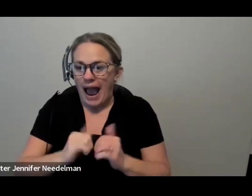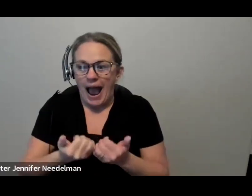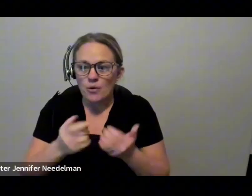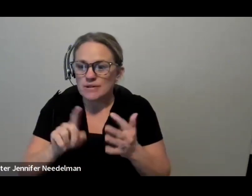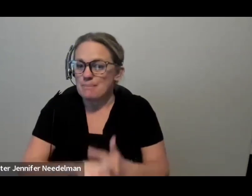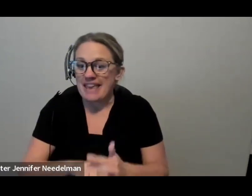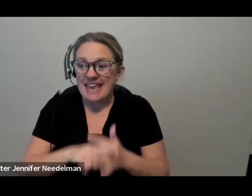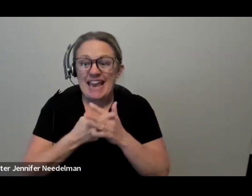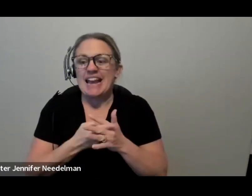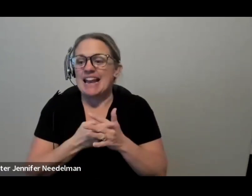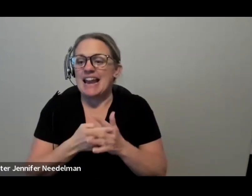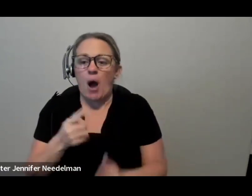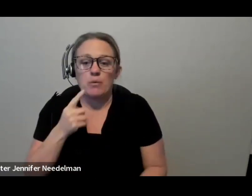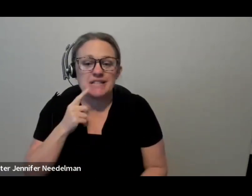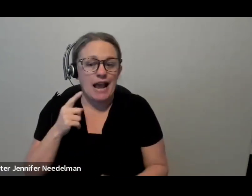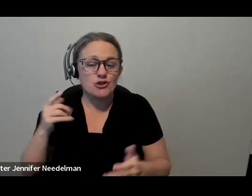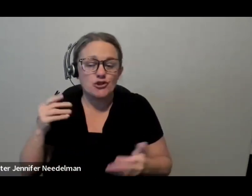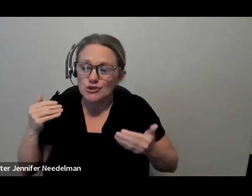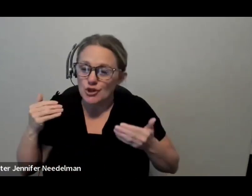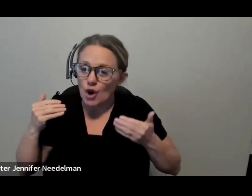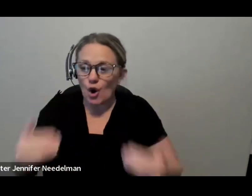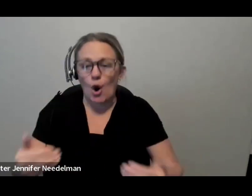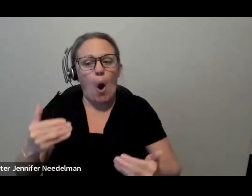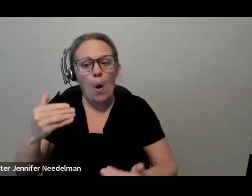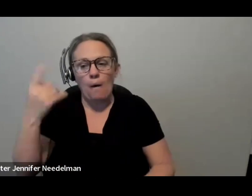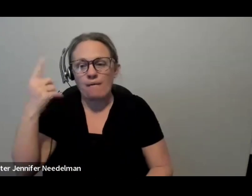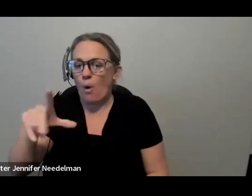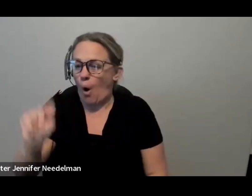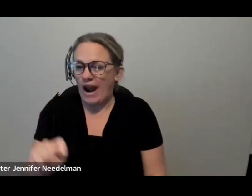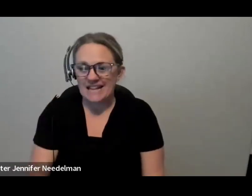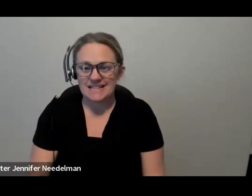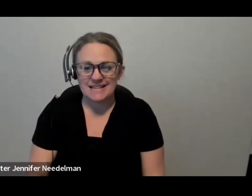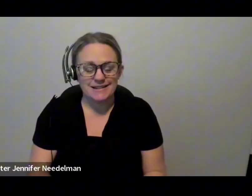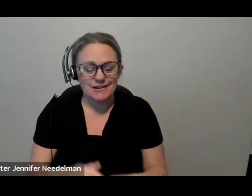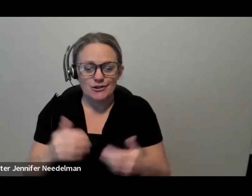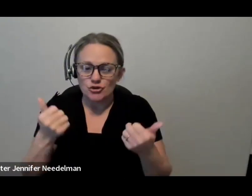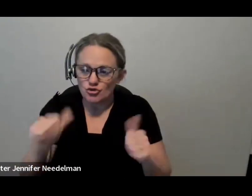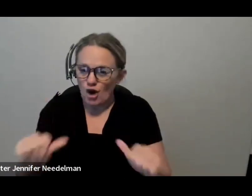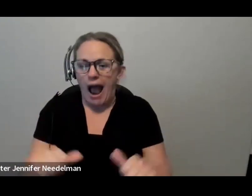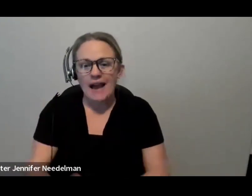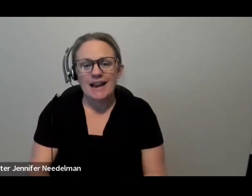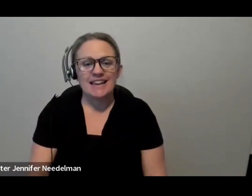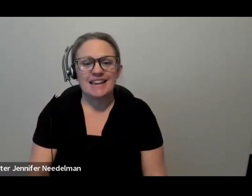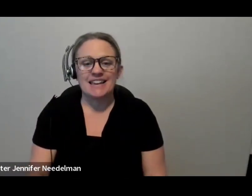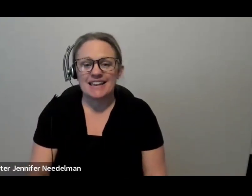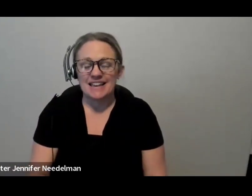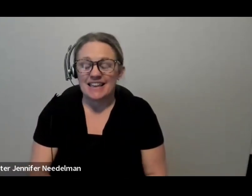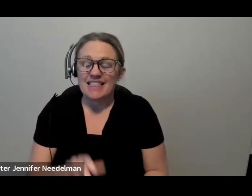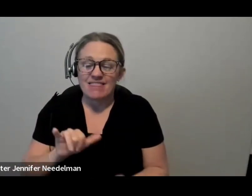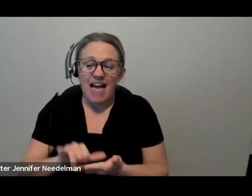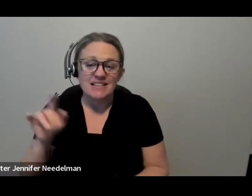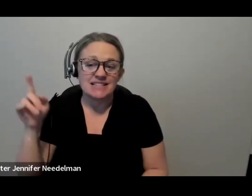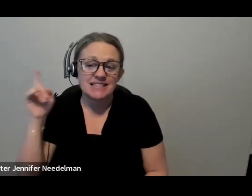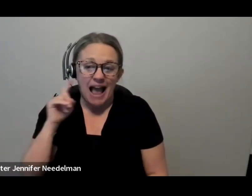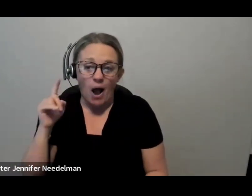I know it sounds like very scary, but unless you like try to fix a bug,